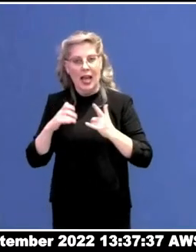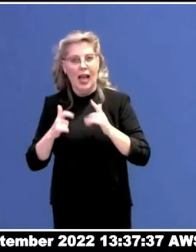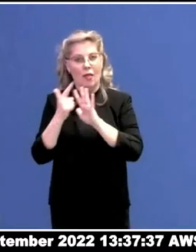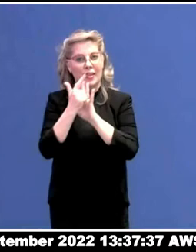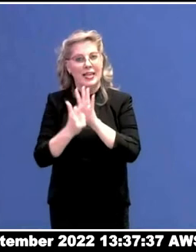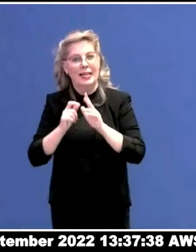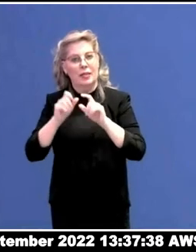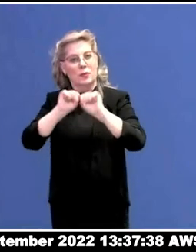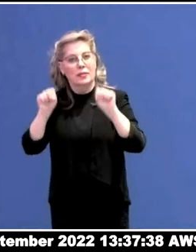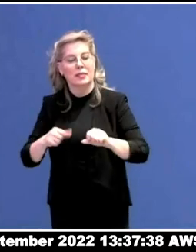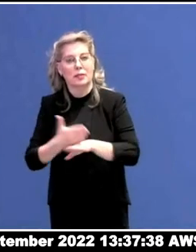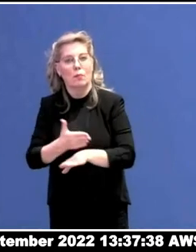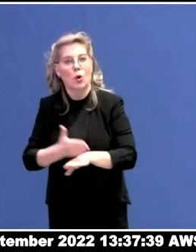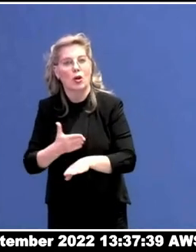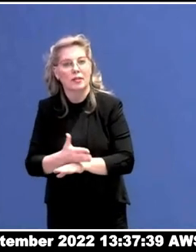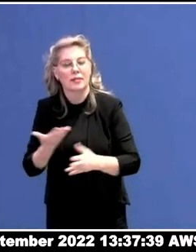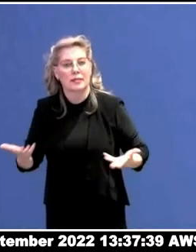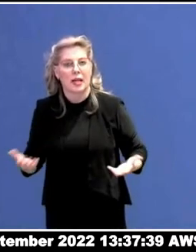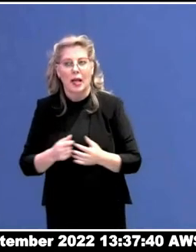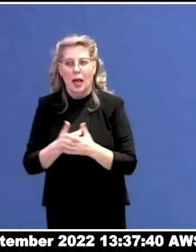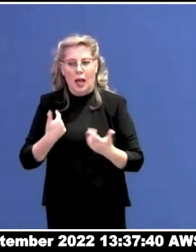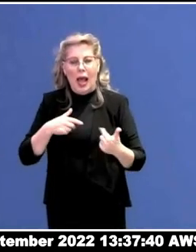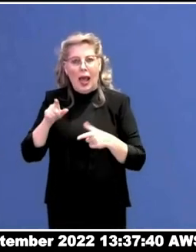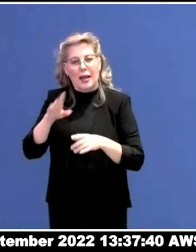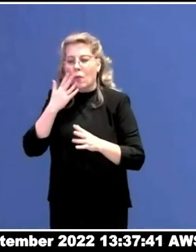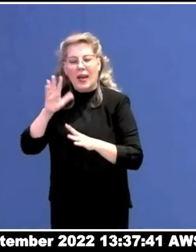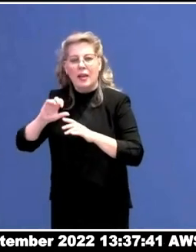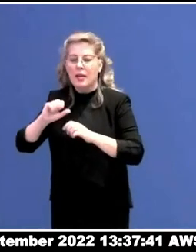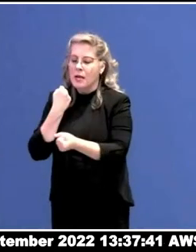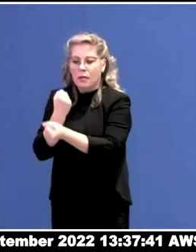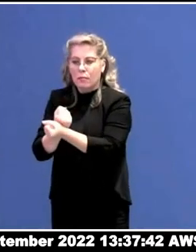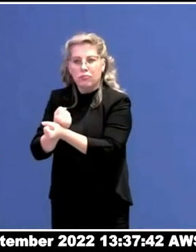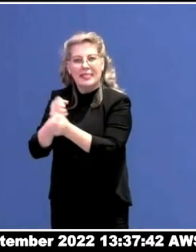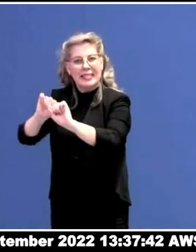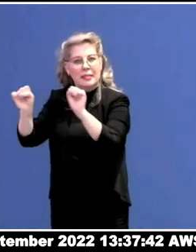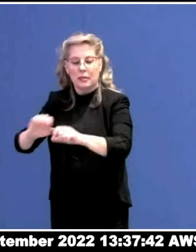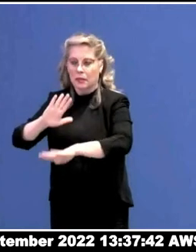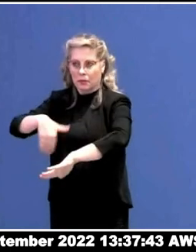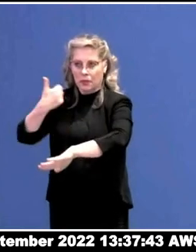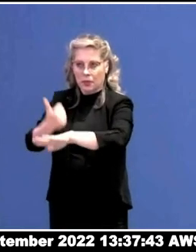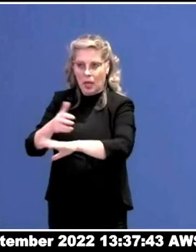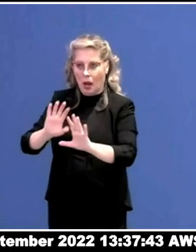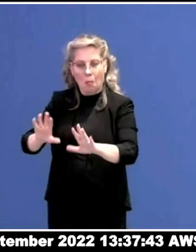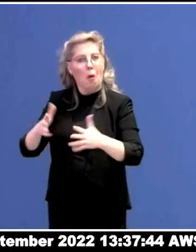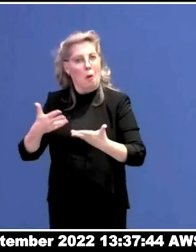But as the prison system, the industry got bigger and expanded, then more funding was